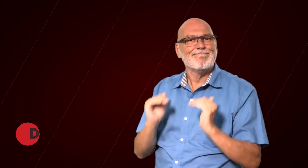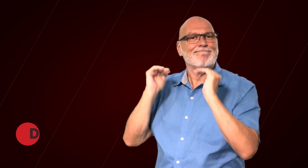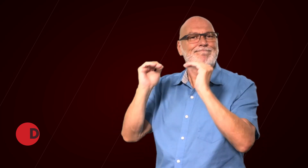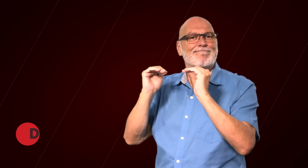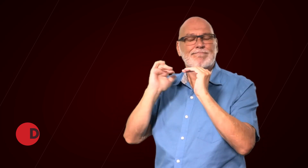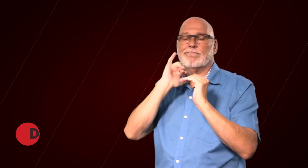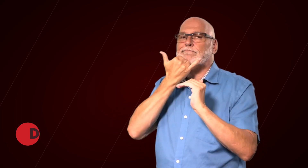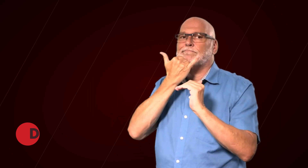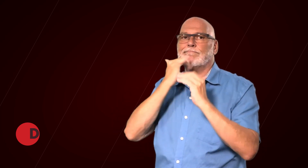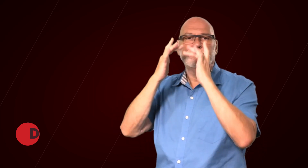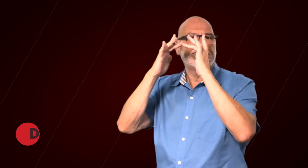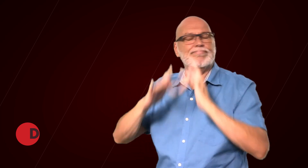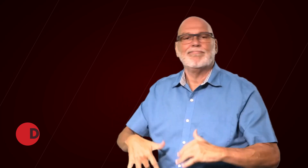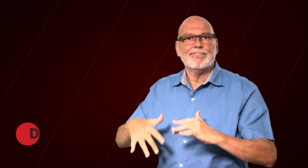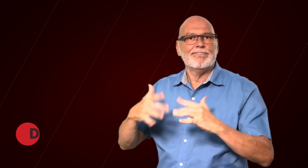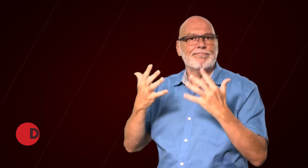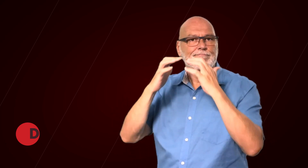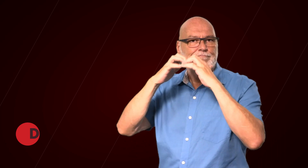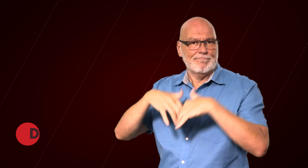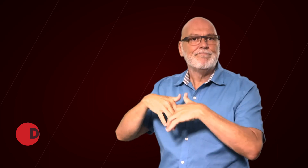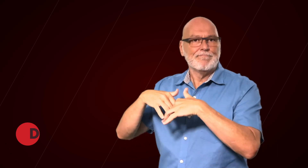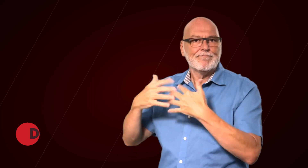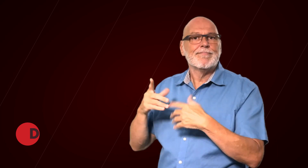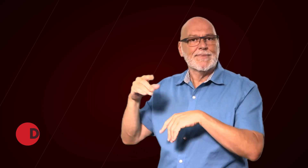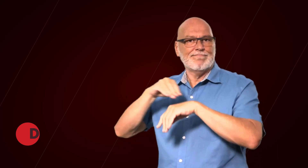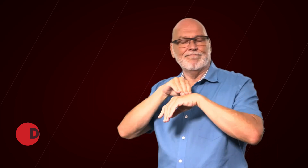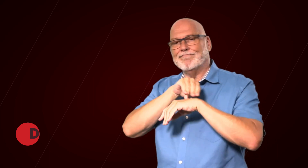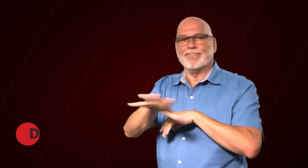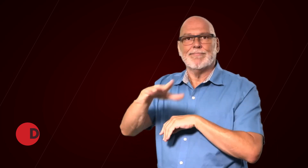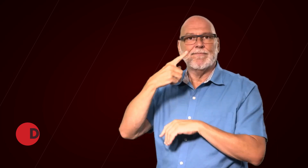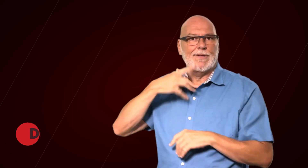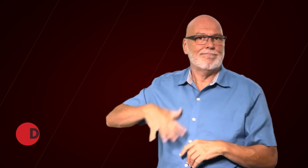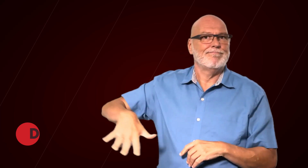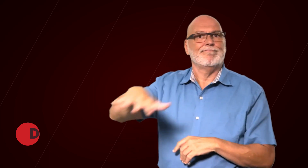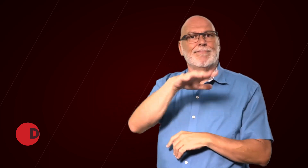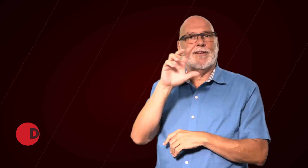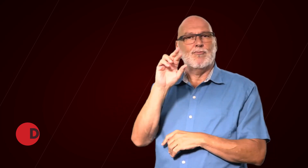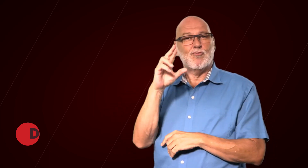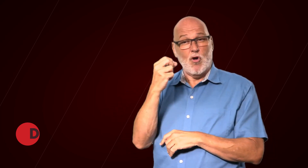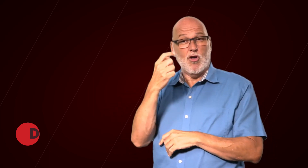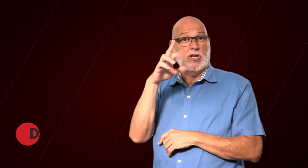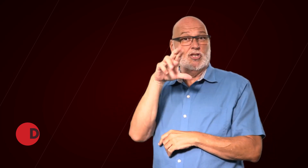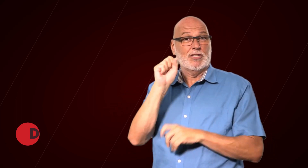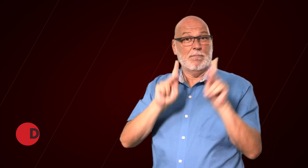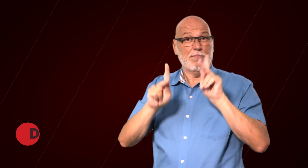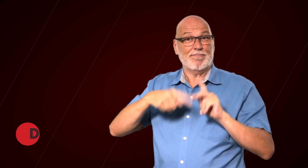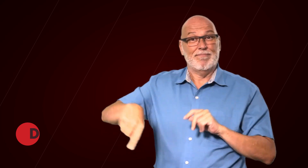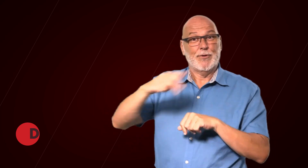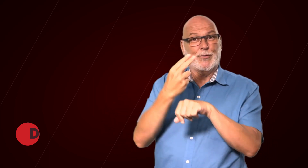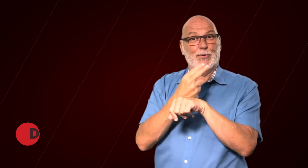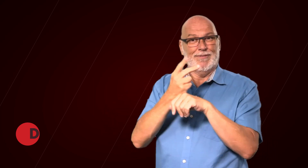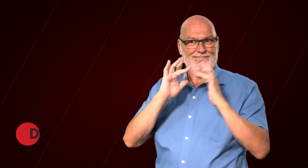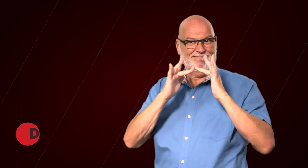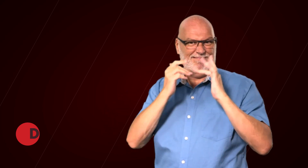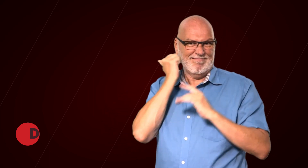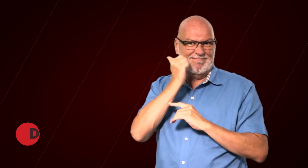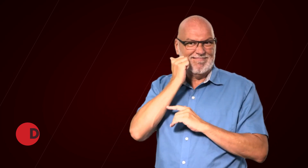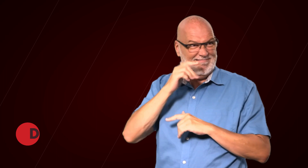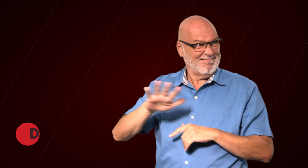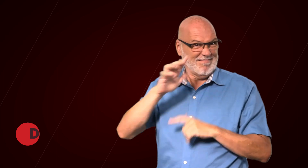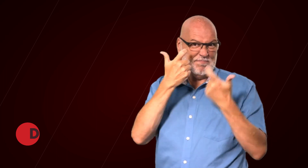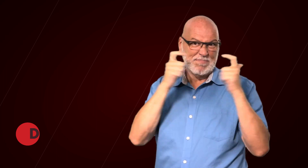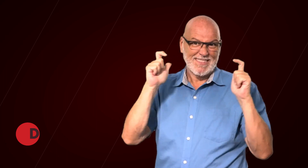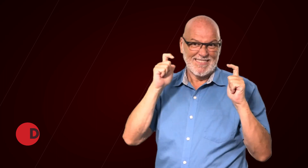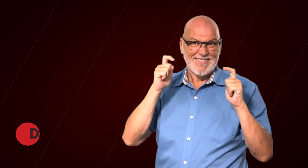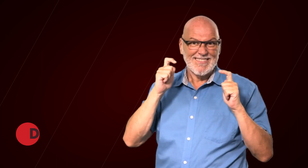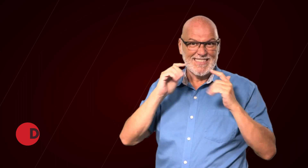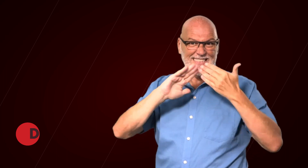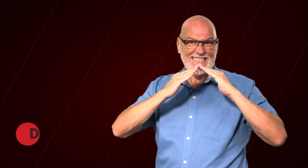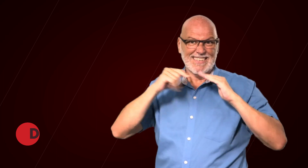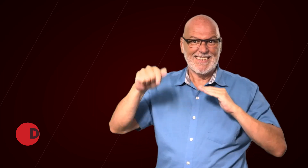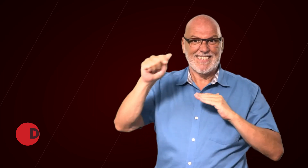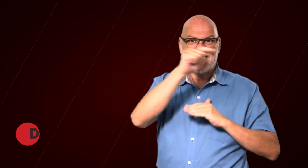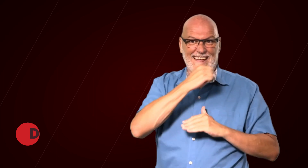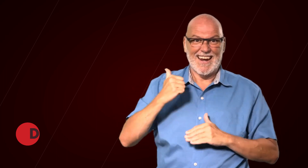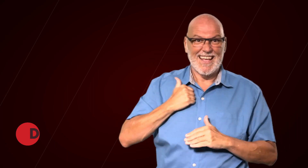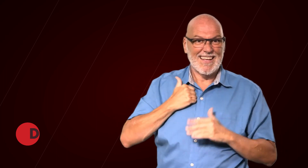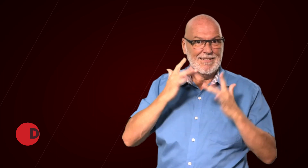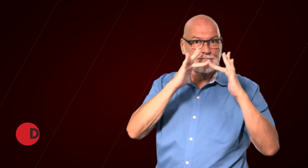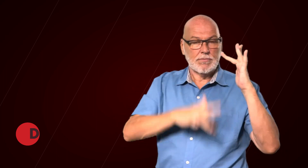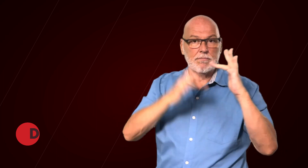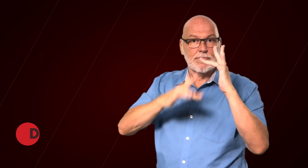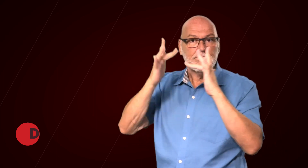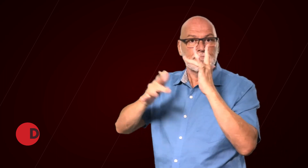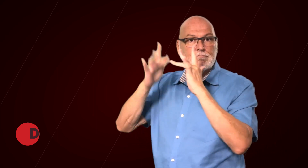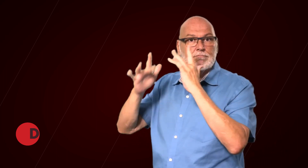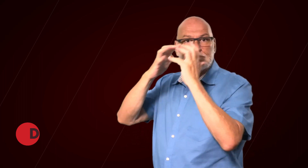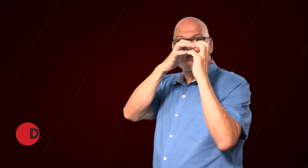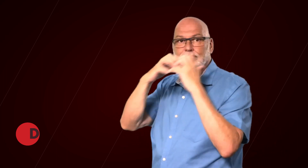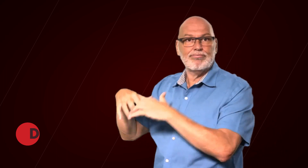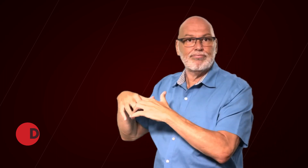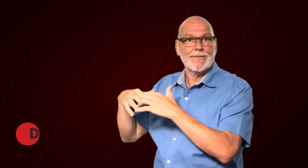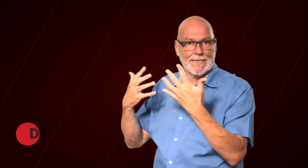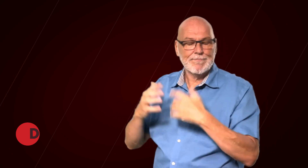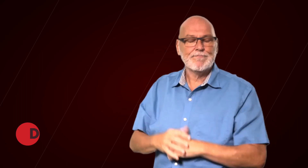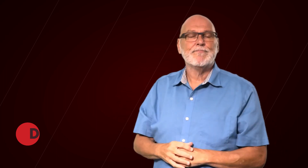which affected Rogers customers in every major Canadian city.